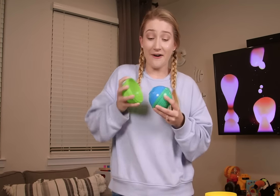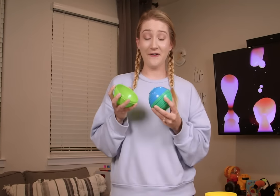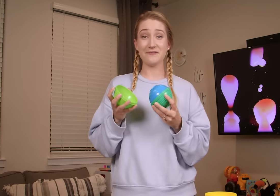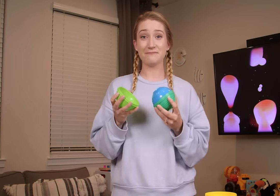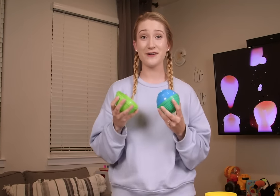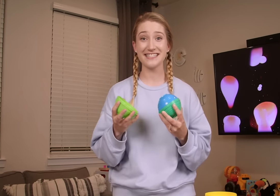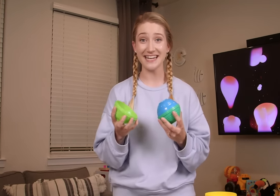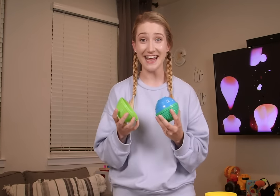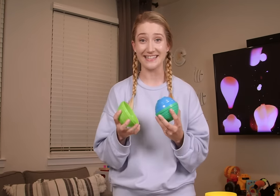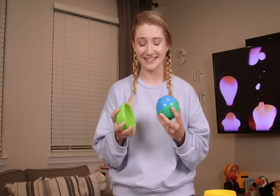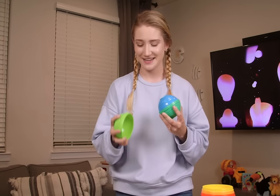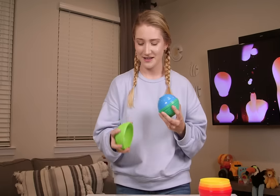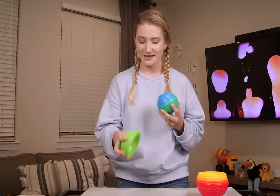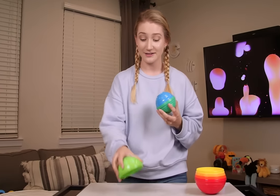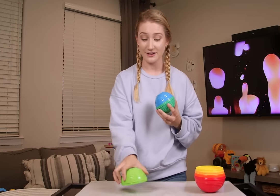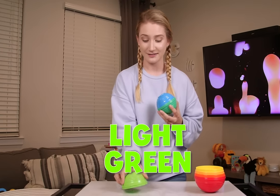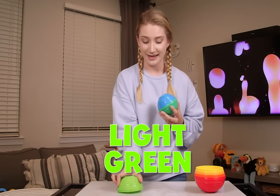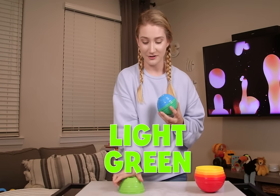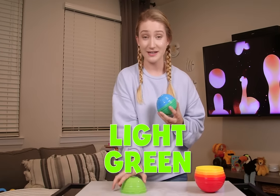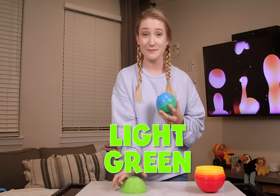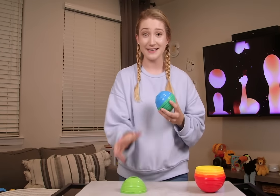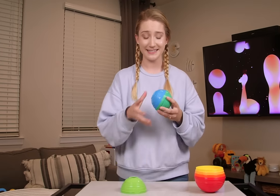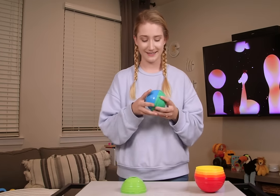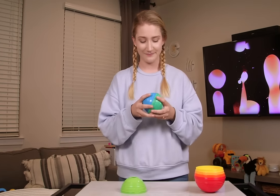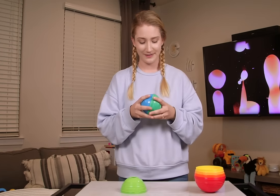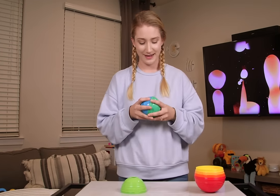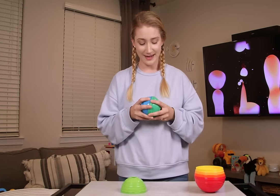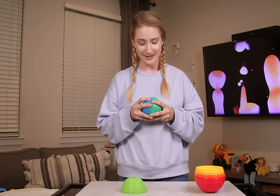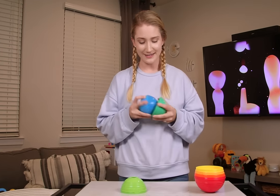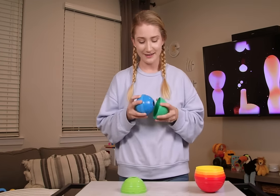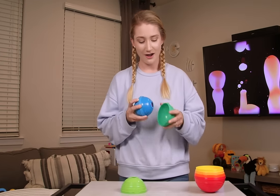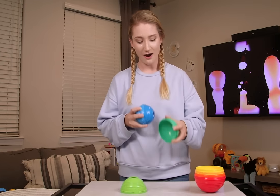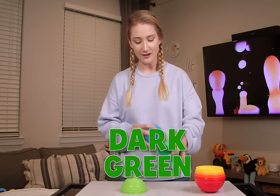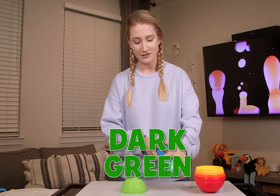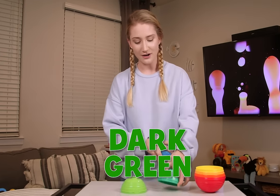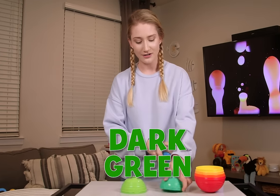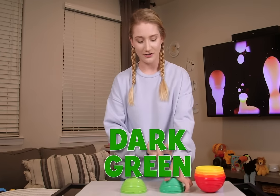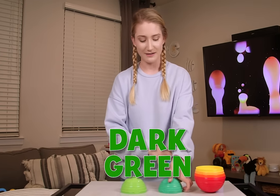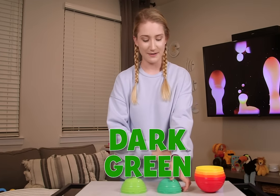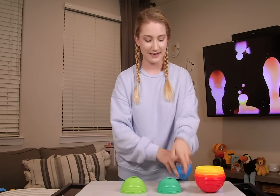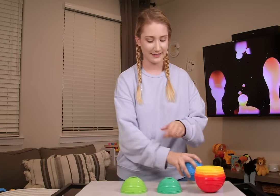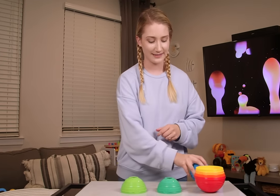We did it! Here's our light green piece and our dark green piece.